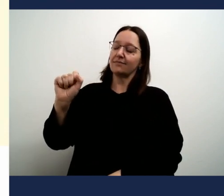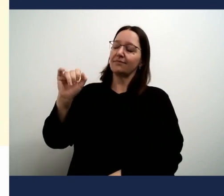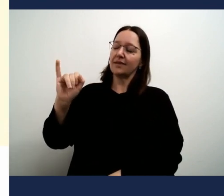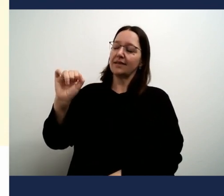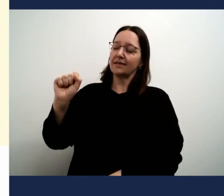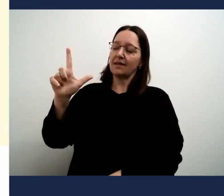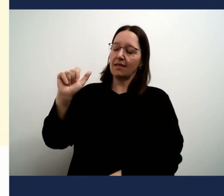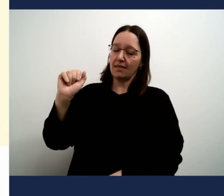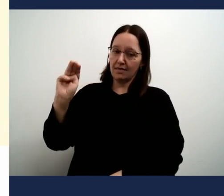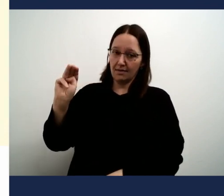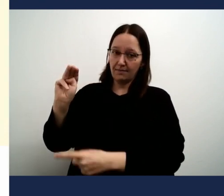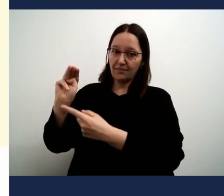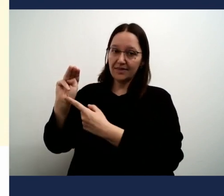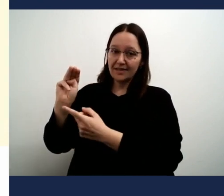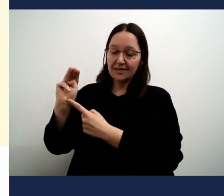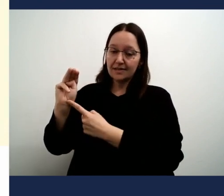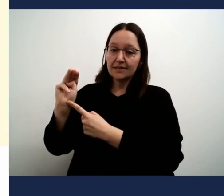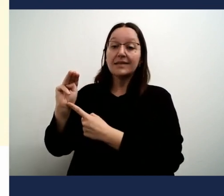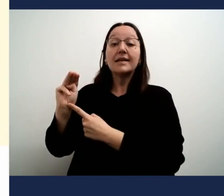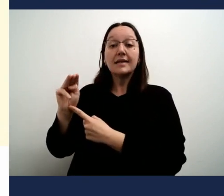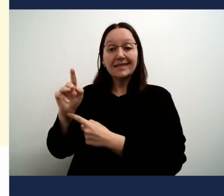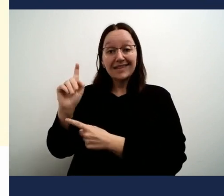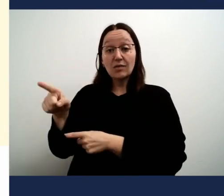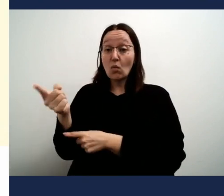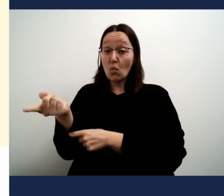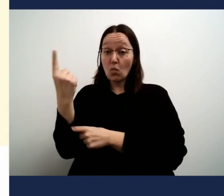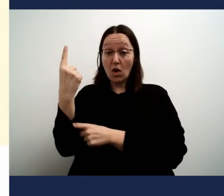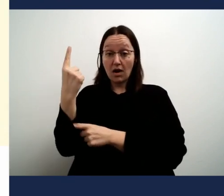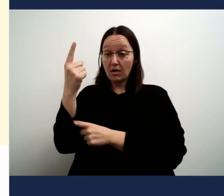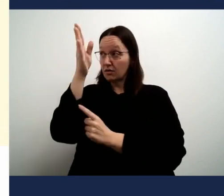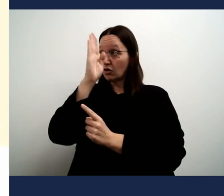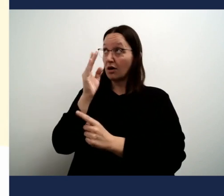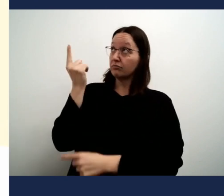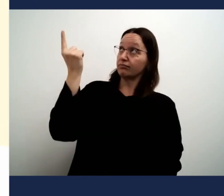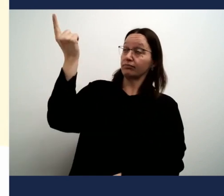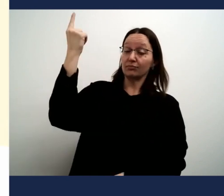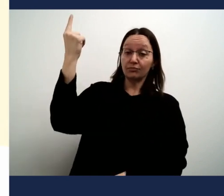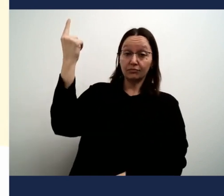you. Let's go ahead and get started. I'm gonna ask my colleague to start the